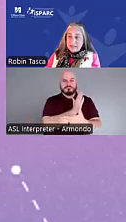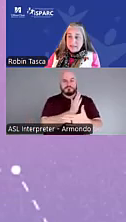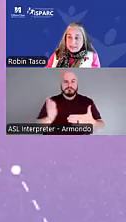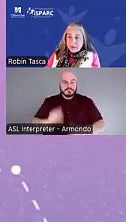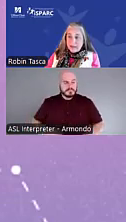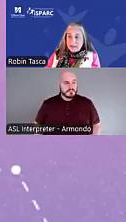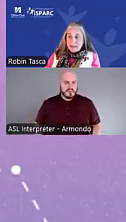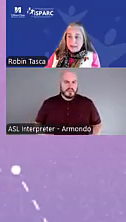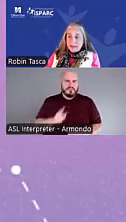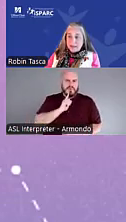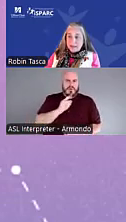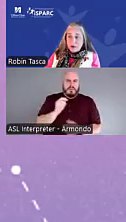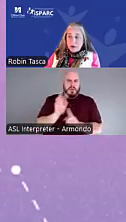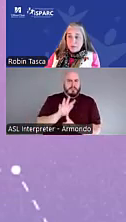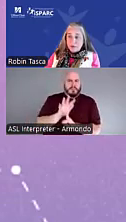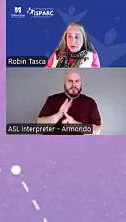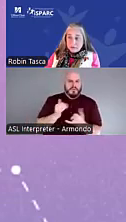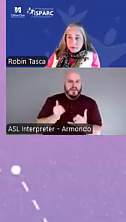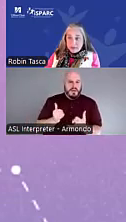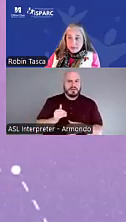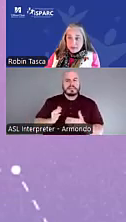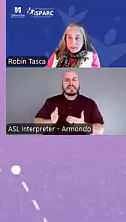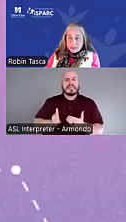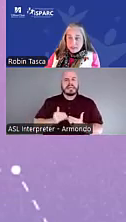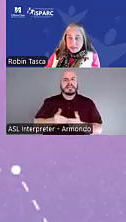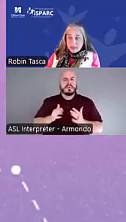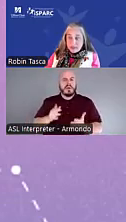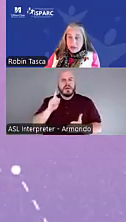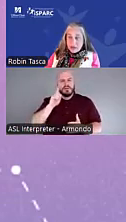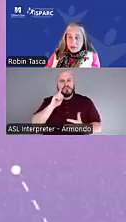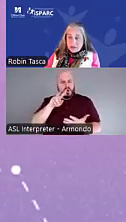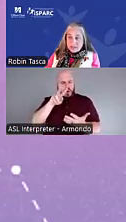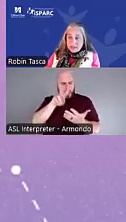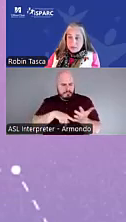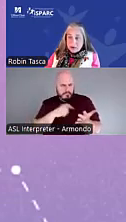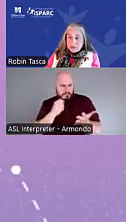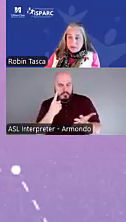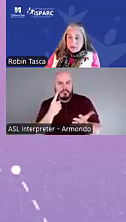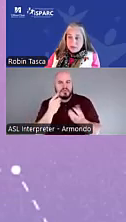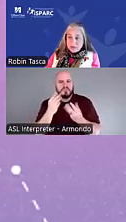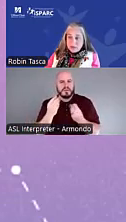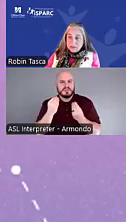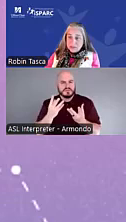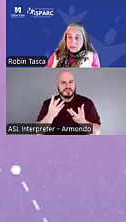It's an easy way to comprehend written information in a nice small chunk.